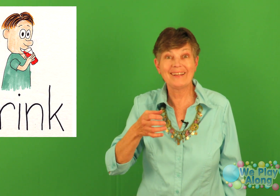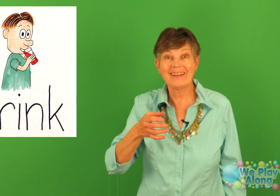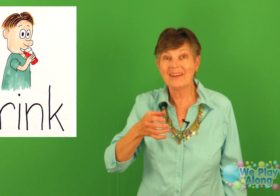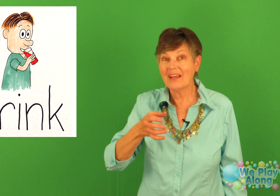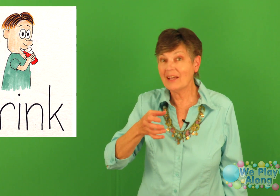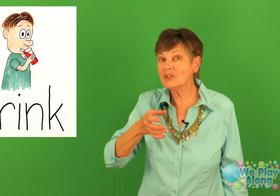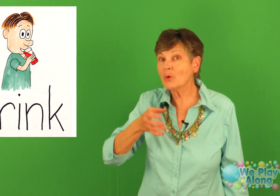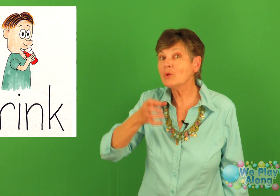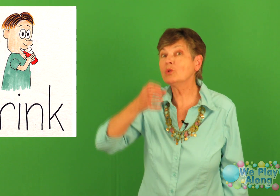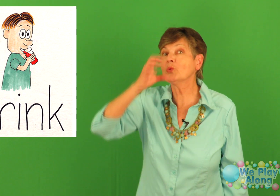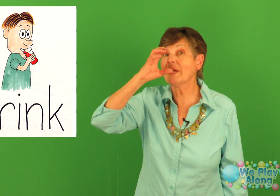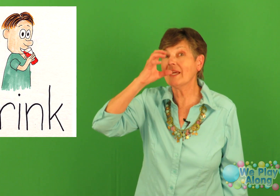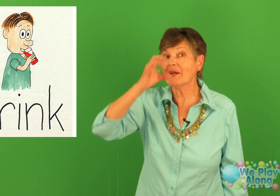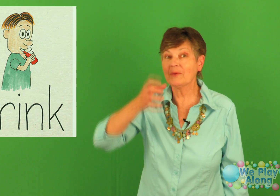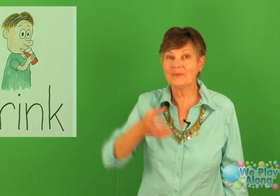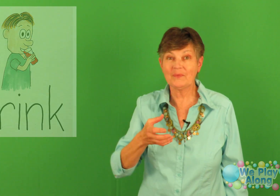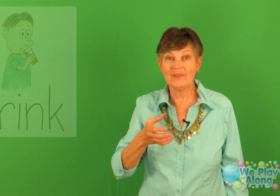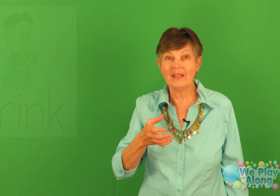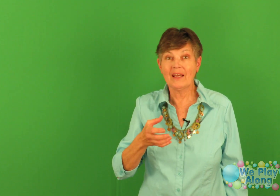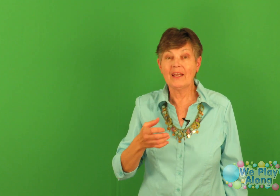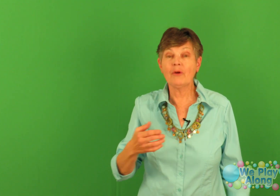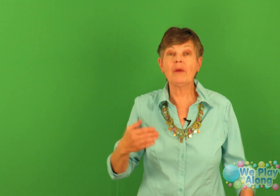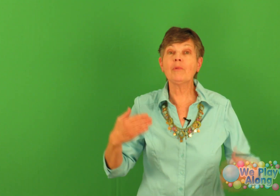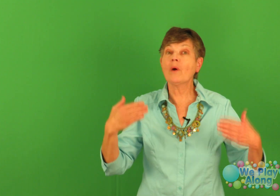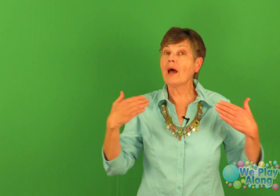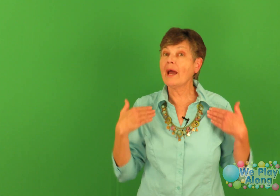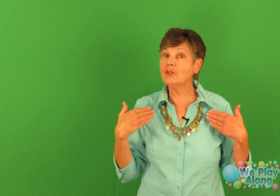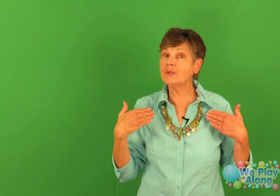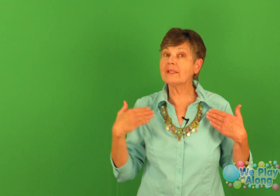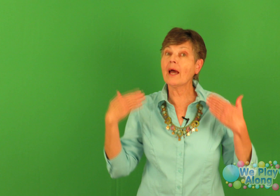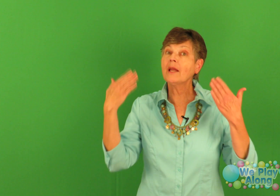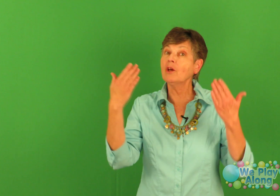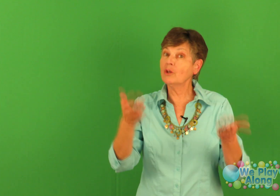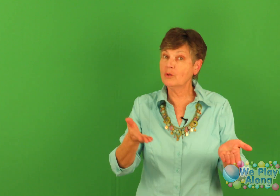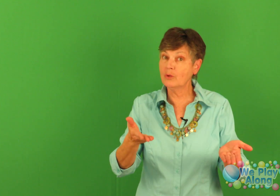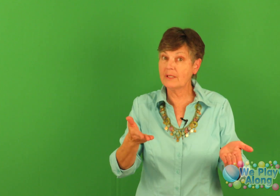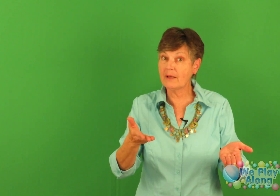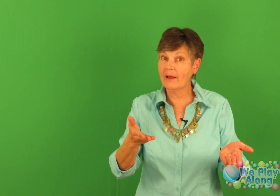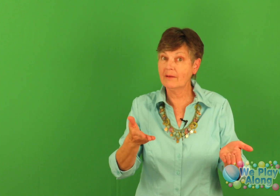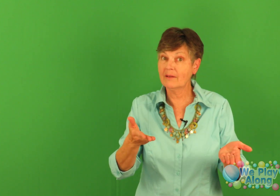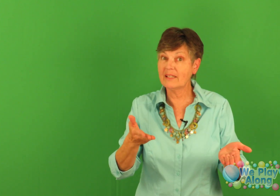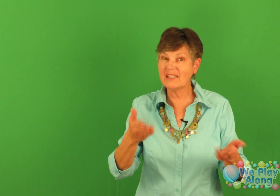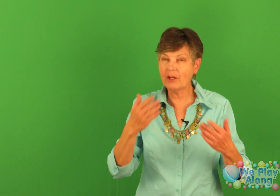okay so drink I remember when I do a sign you do a sign because that's how